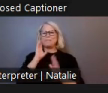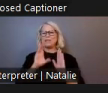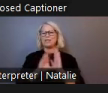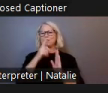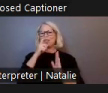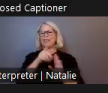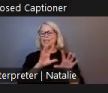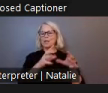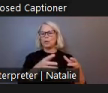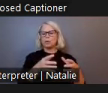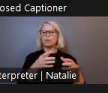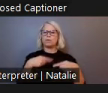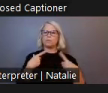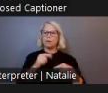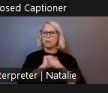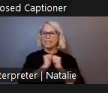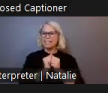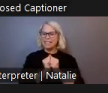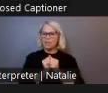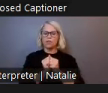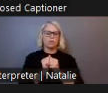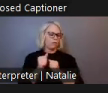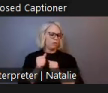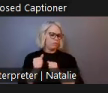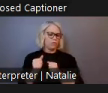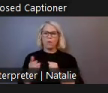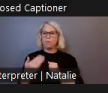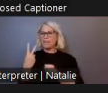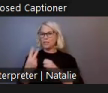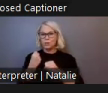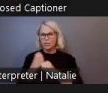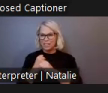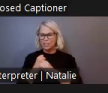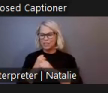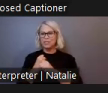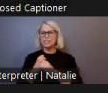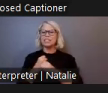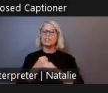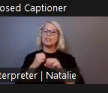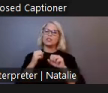that have been working together for the past two years on being able to see and support